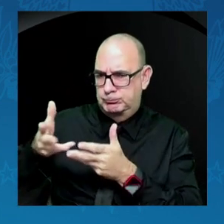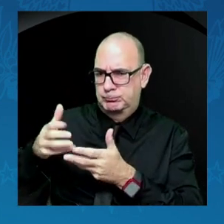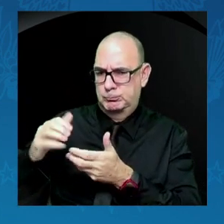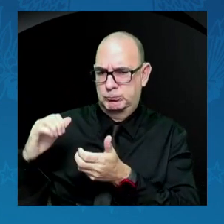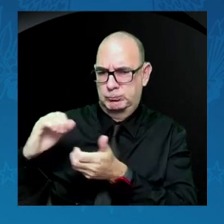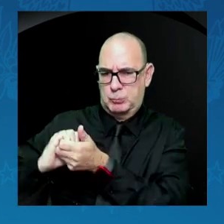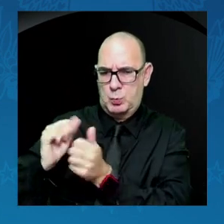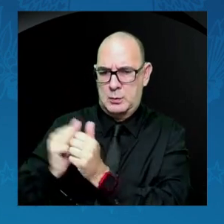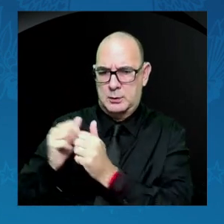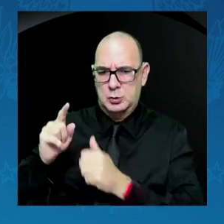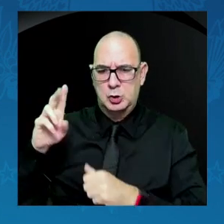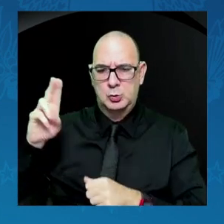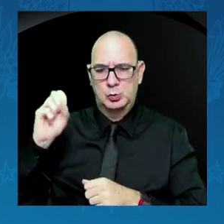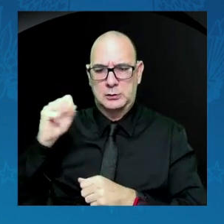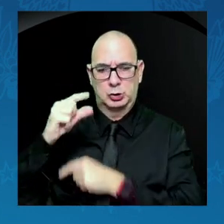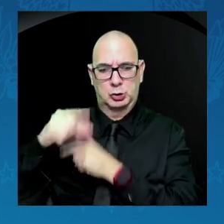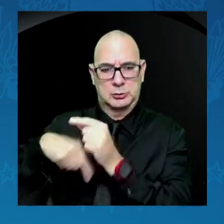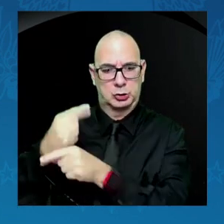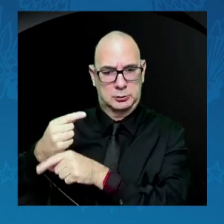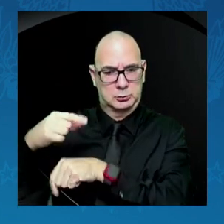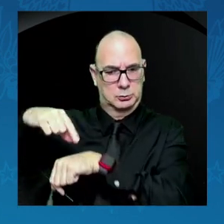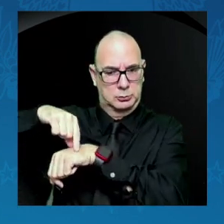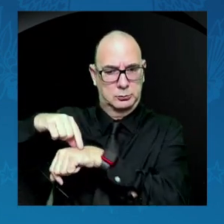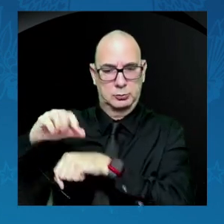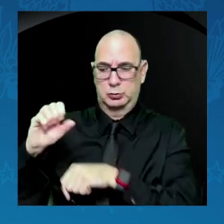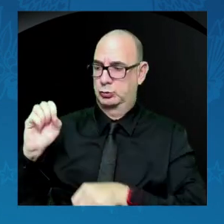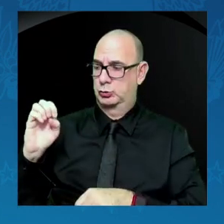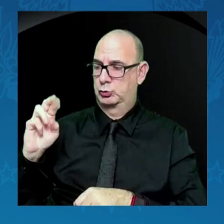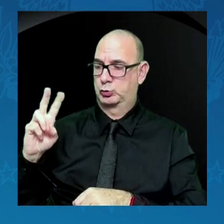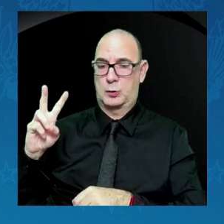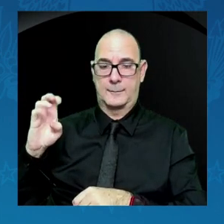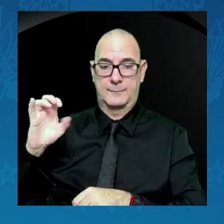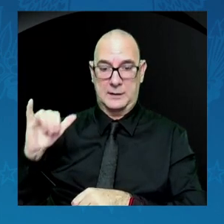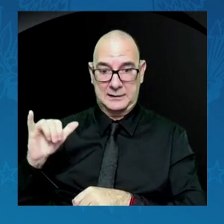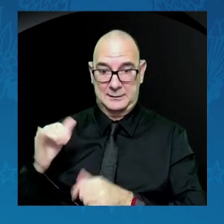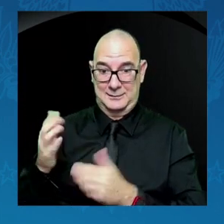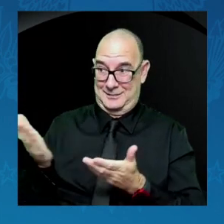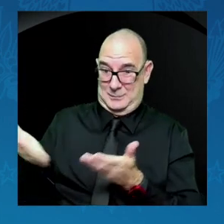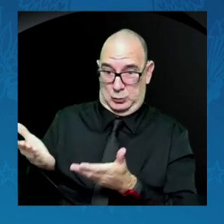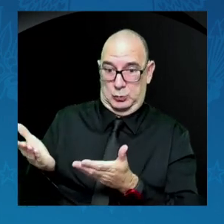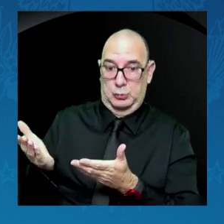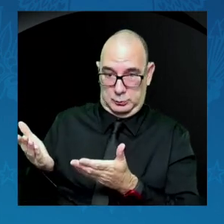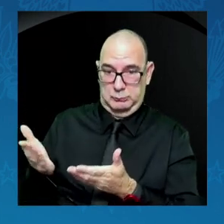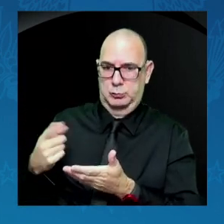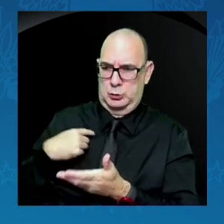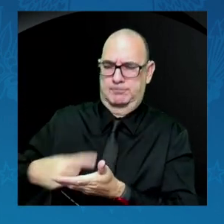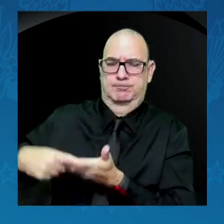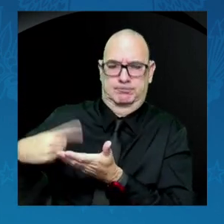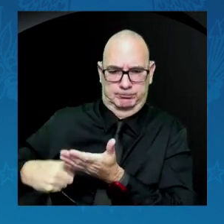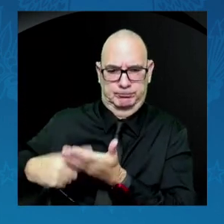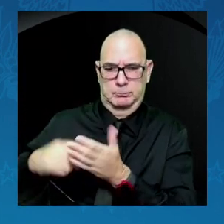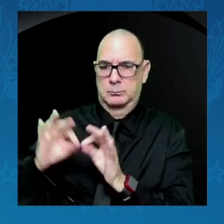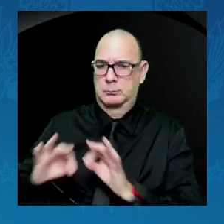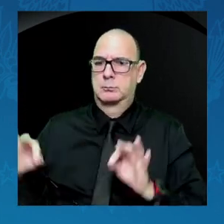and we were here to look at some of the very important work being done to highlight the mission at Goddard